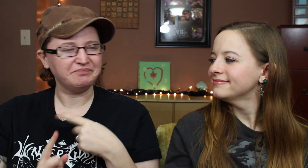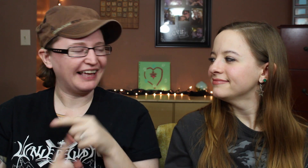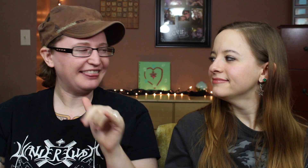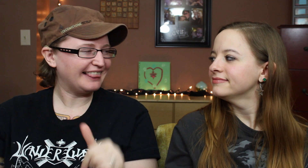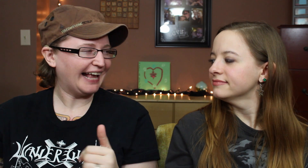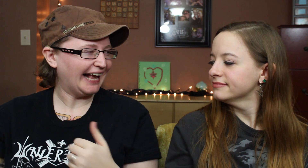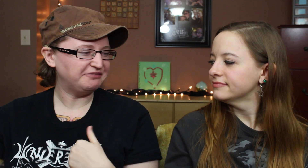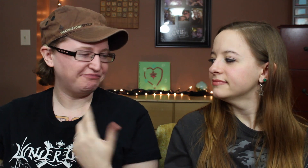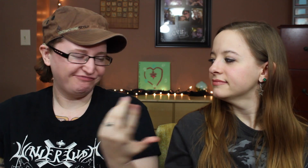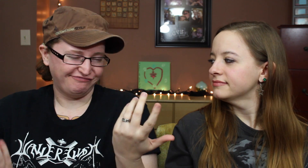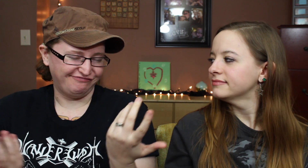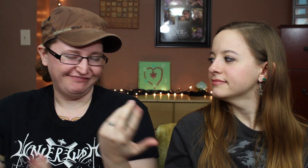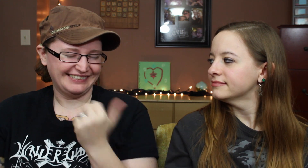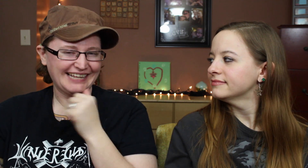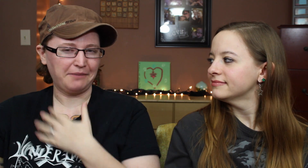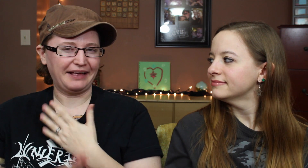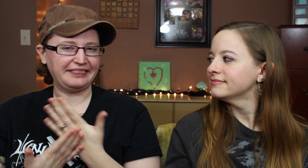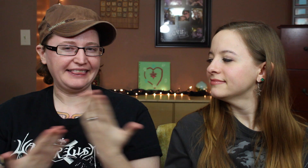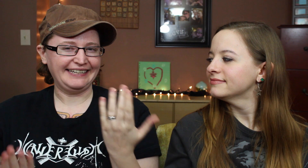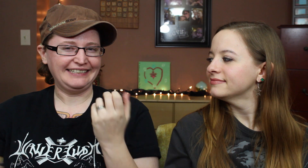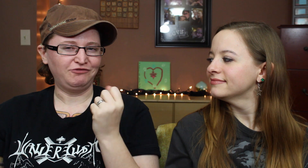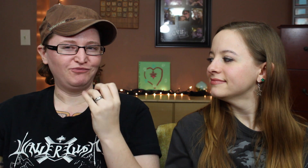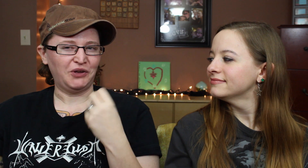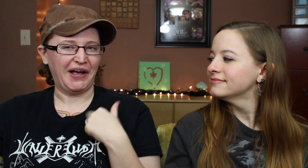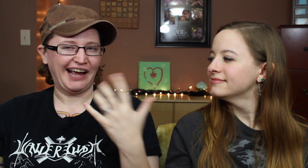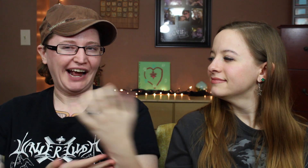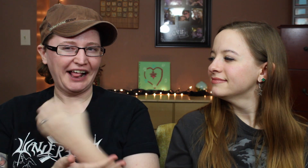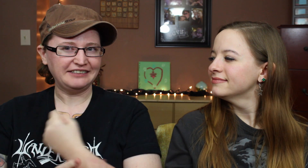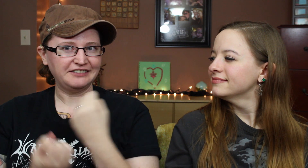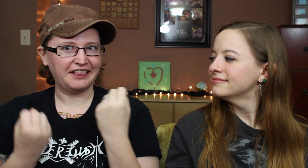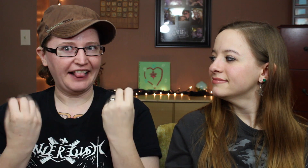go with whatever's popular. I don't care about that. That's not my thing.